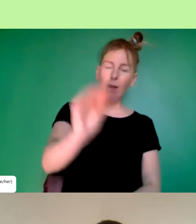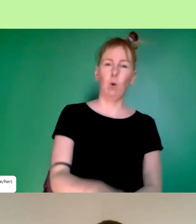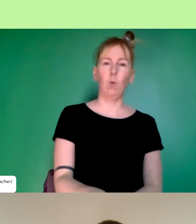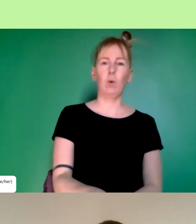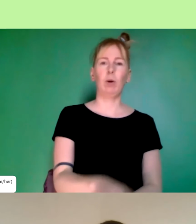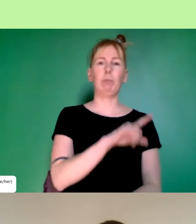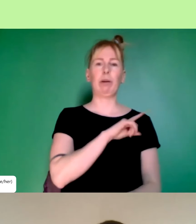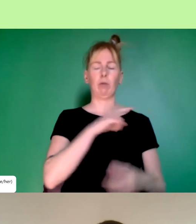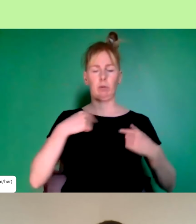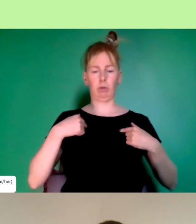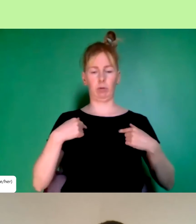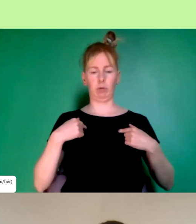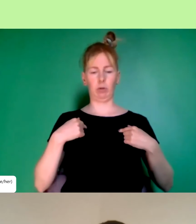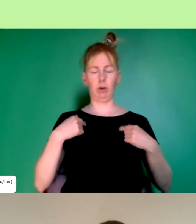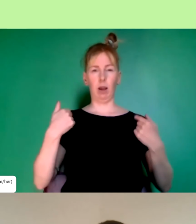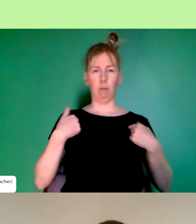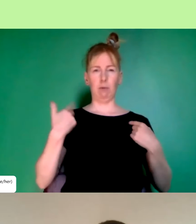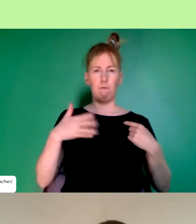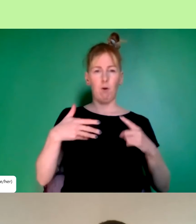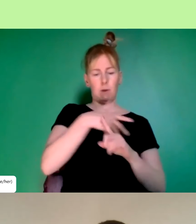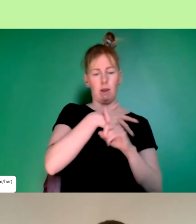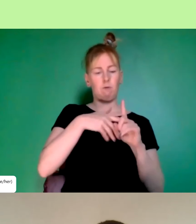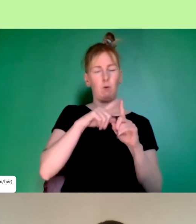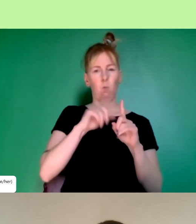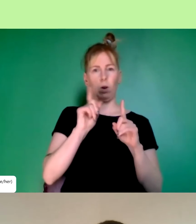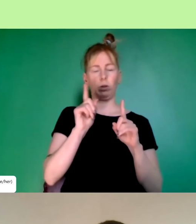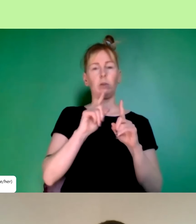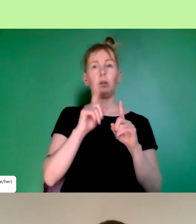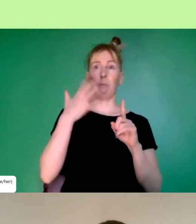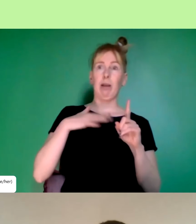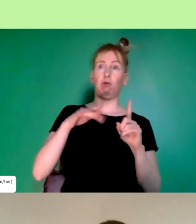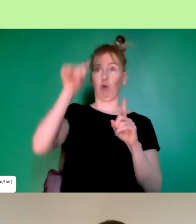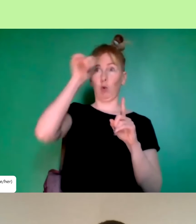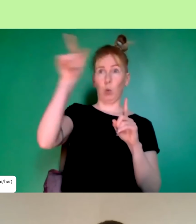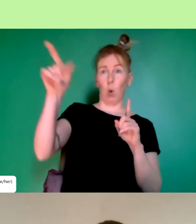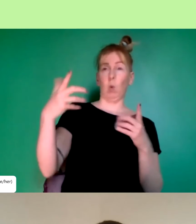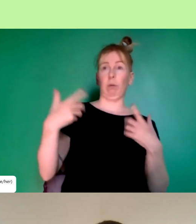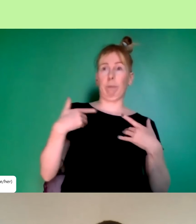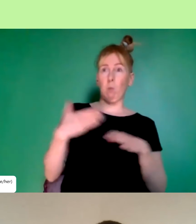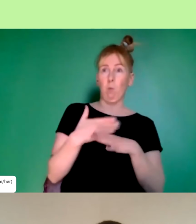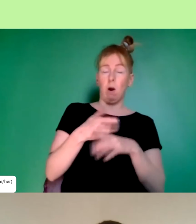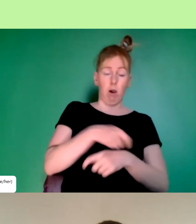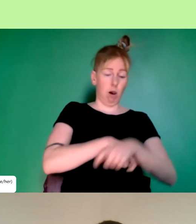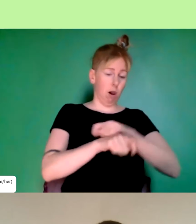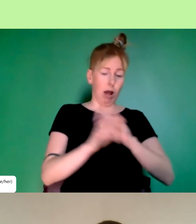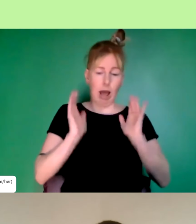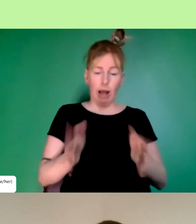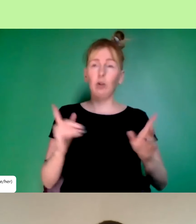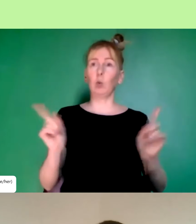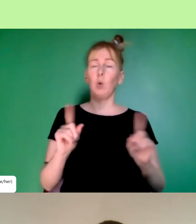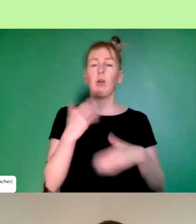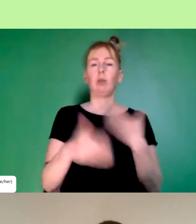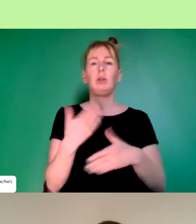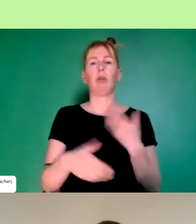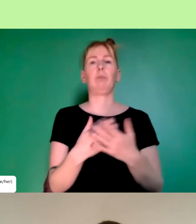do to be wherever I'm at. So I come from, in South Africa it’s called like poor to working